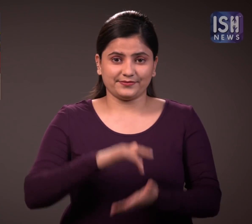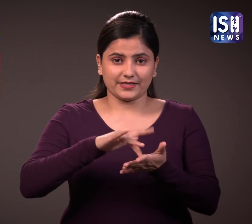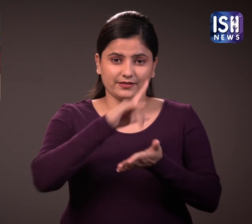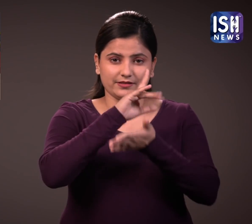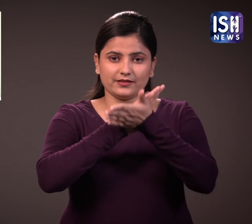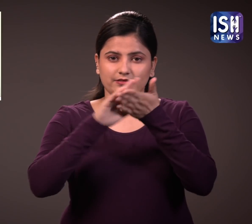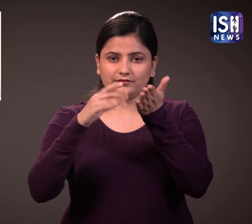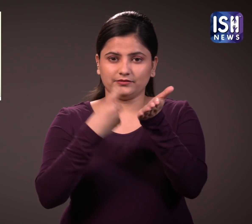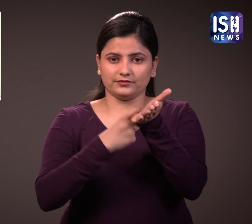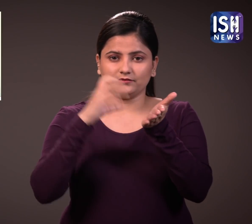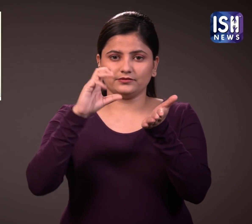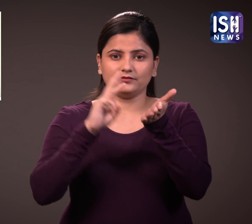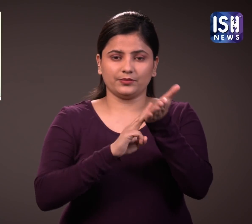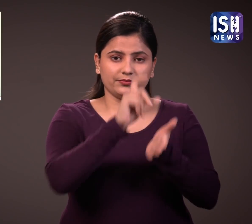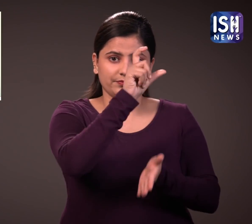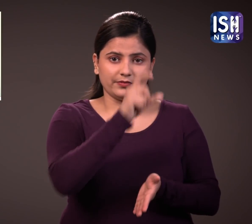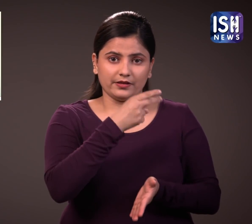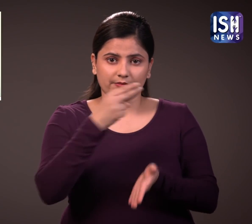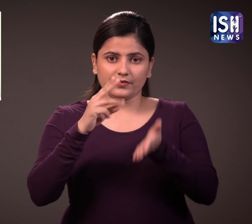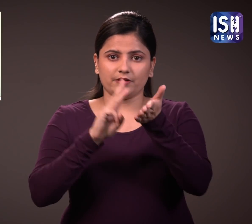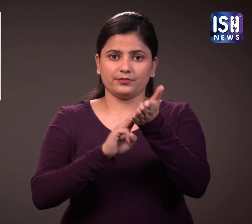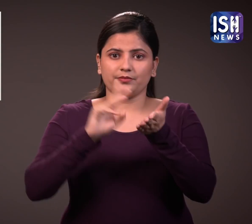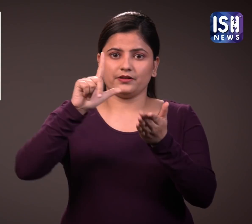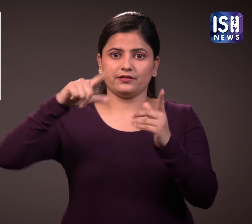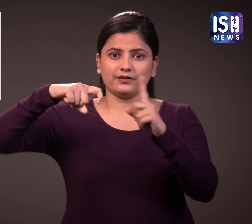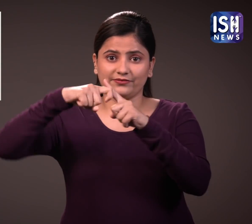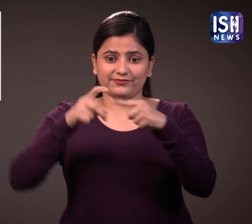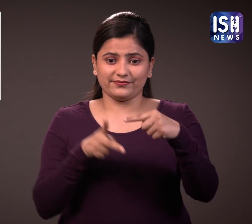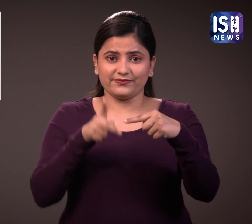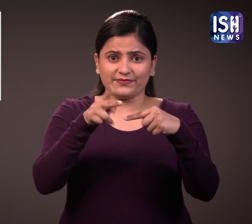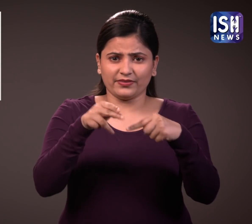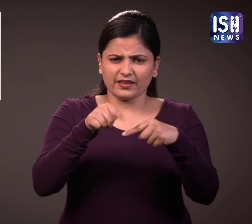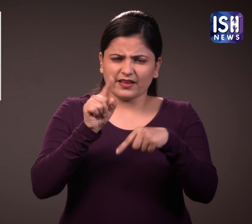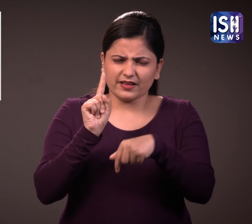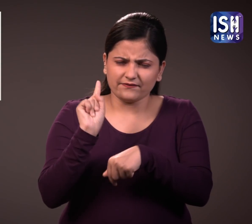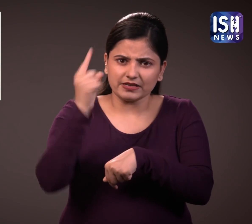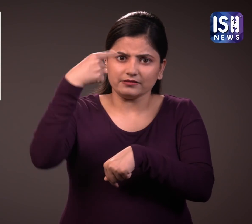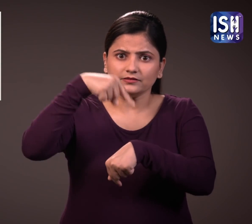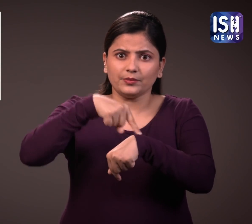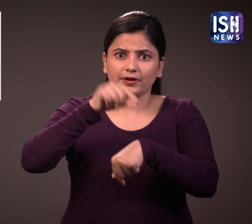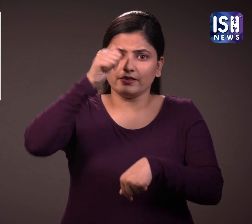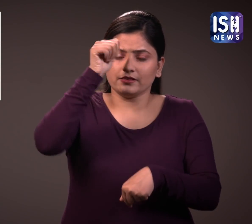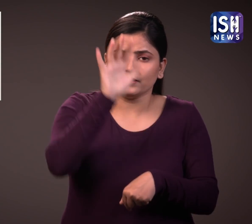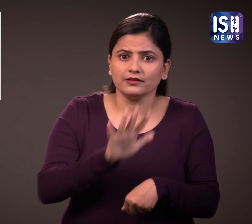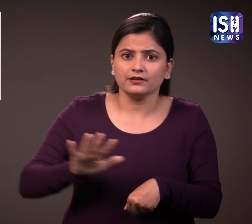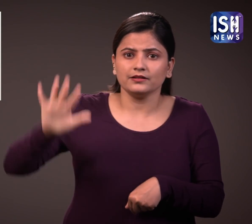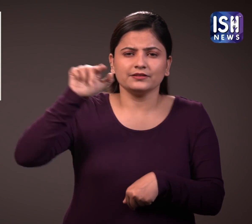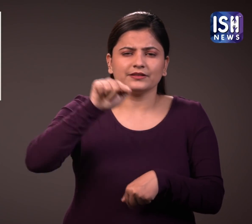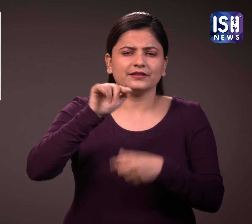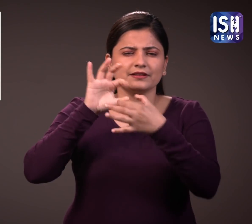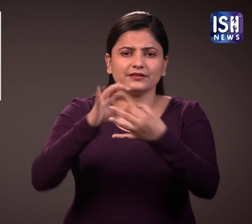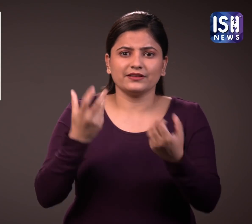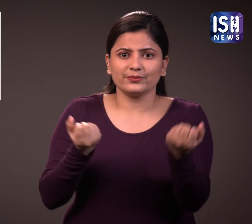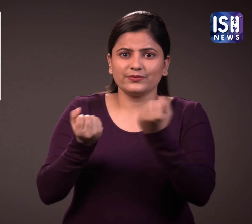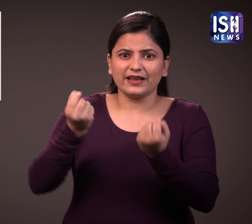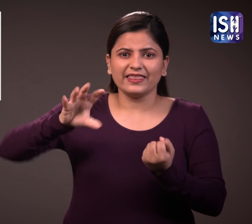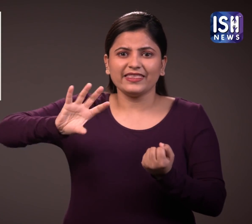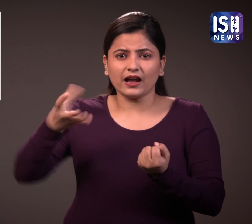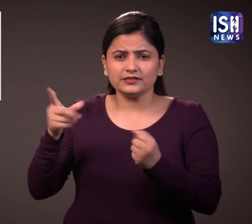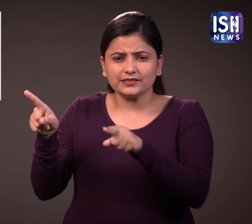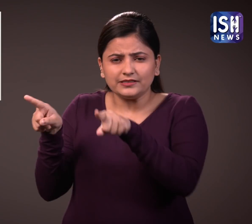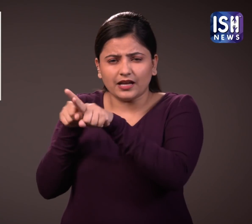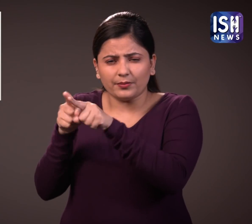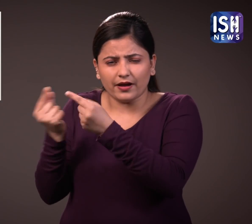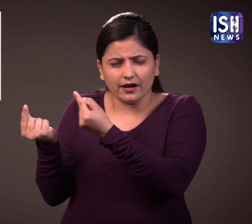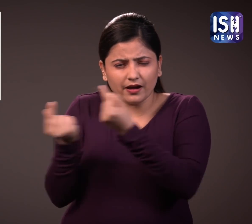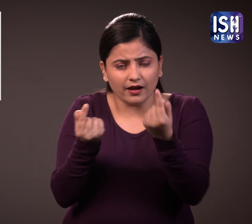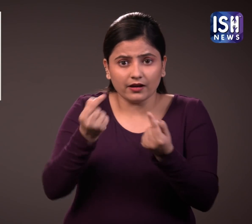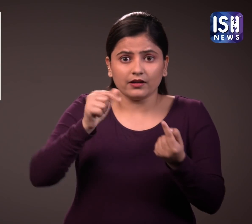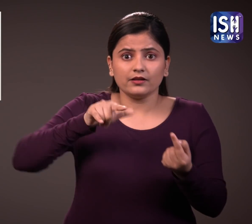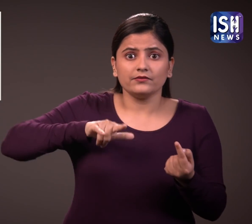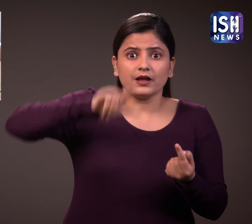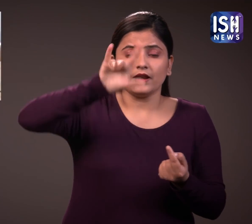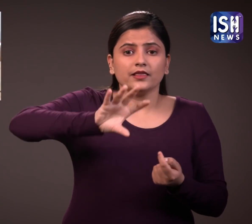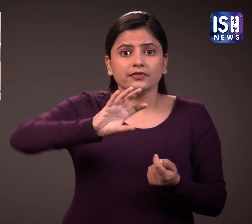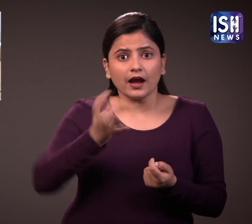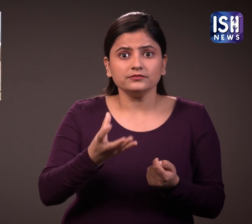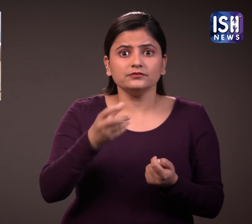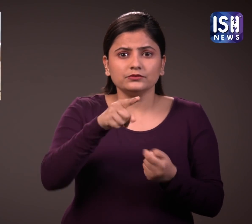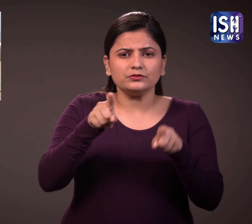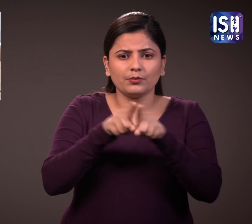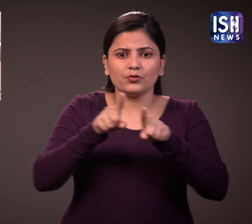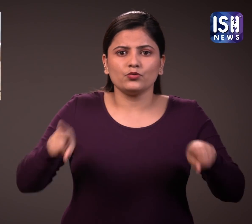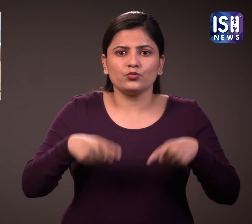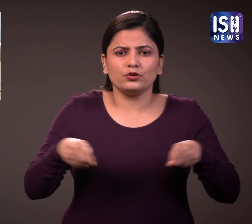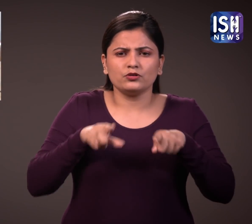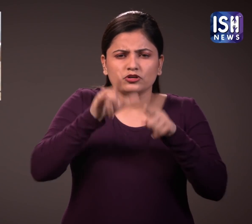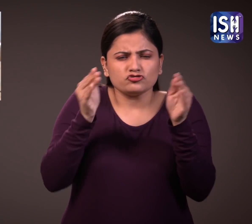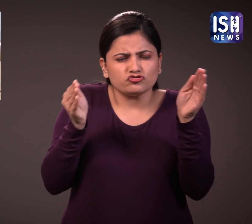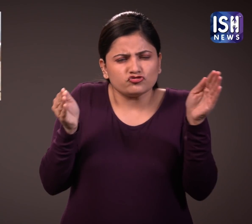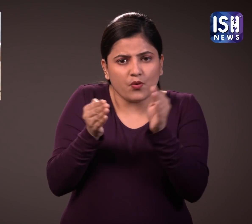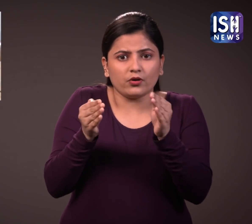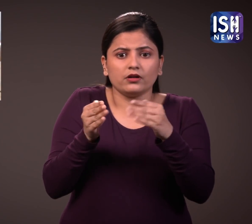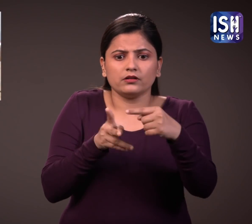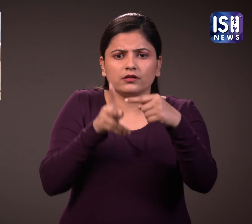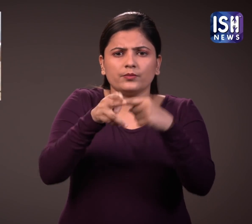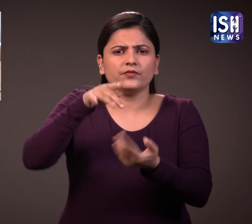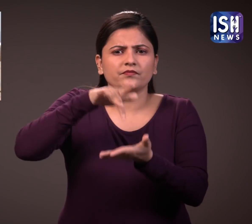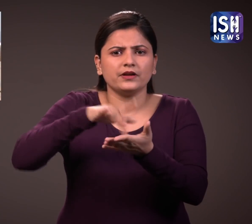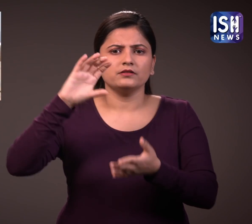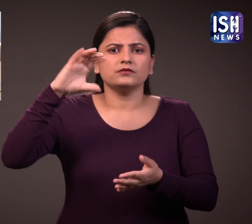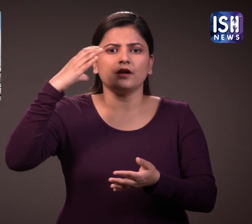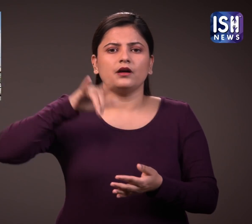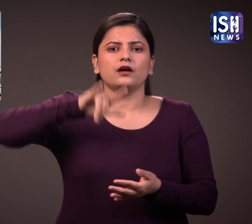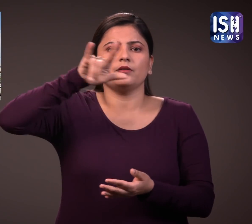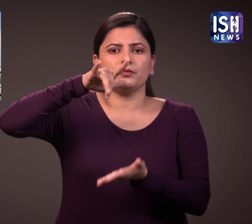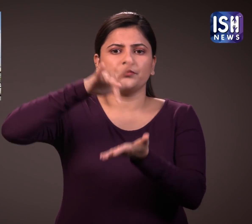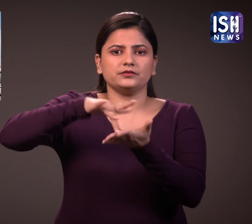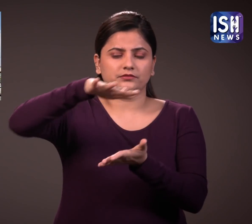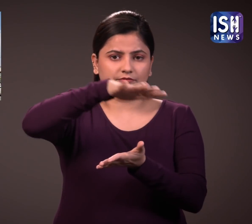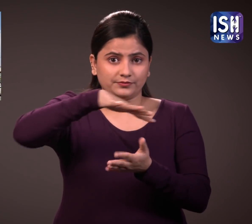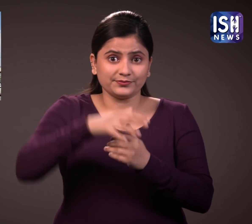Haryana CM Manohar Lal Khattar inaugurated India's first Air Taxi service at the Chandigarh Airport.